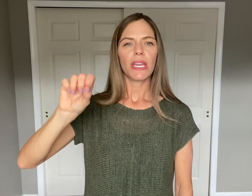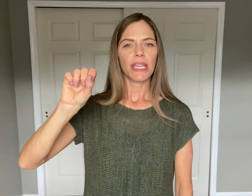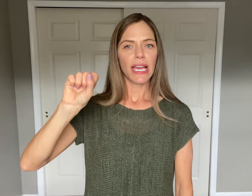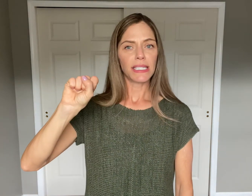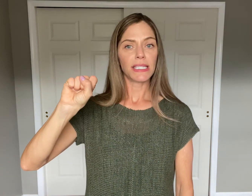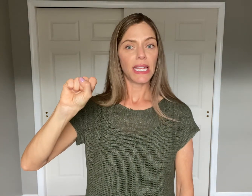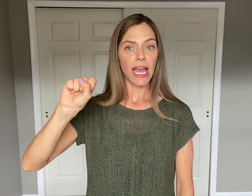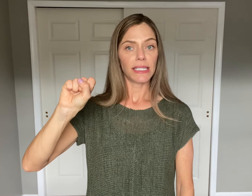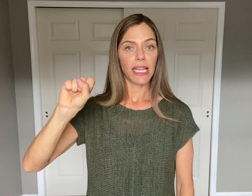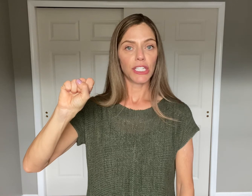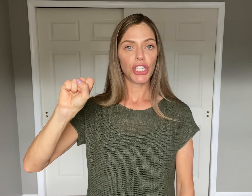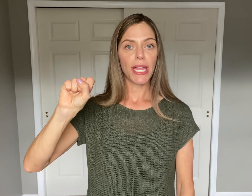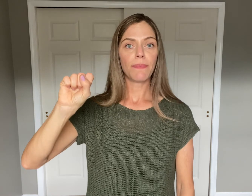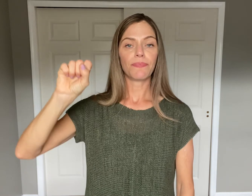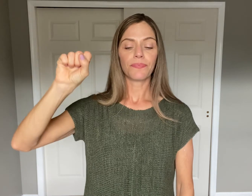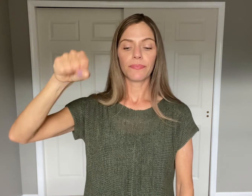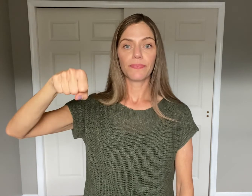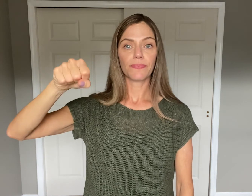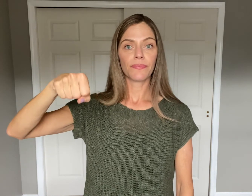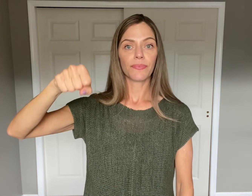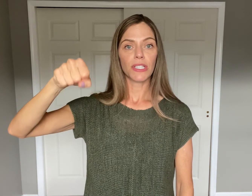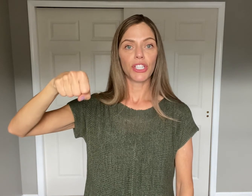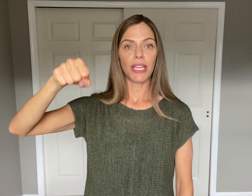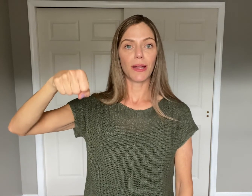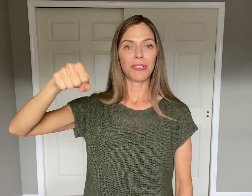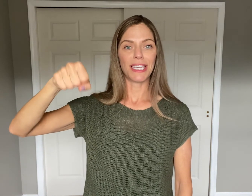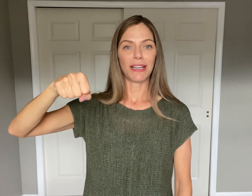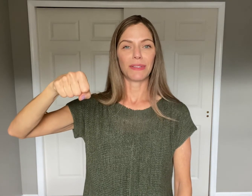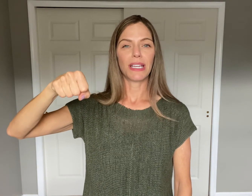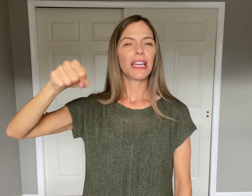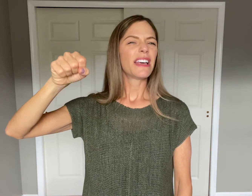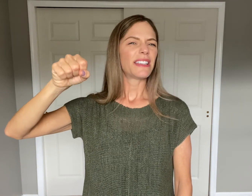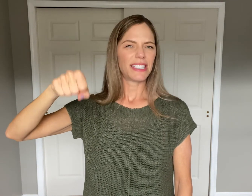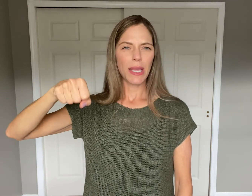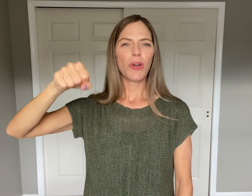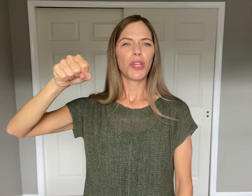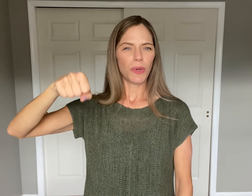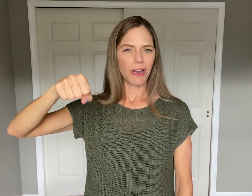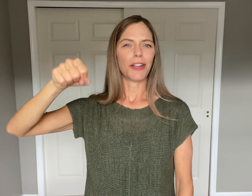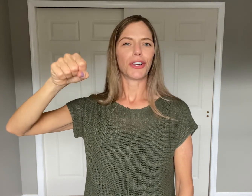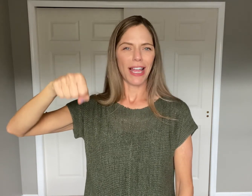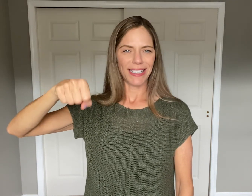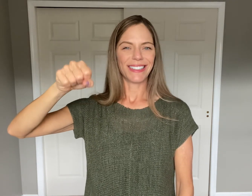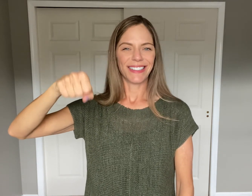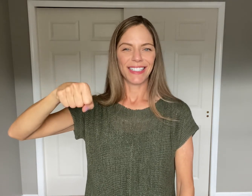YES is an "S" handshape. Shake it up and down. The same way you would nod your head.